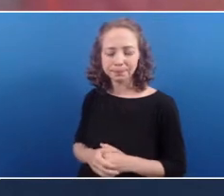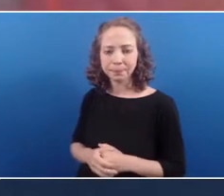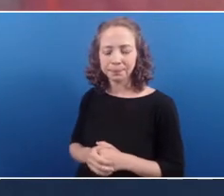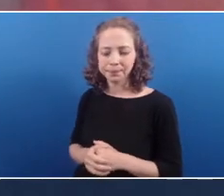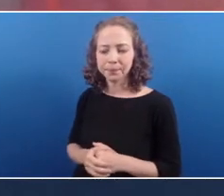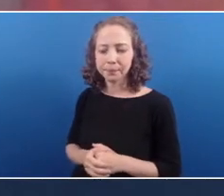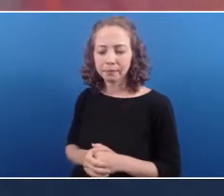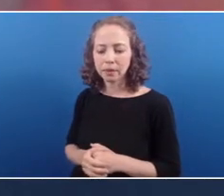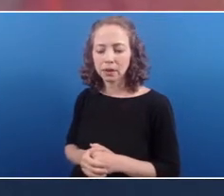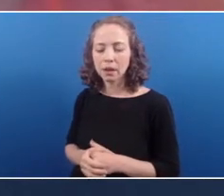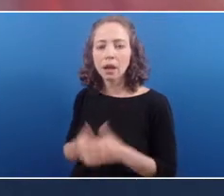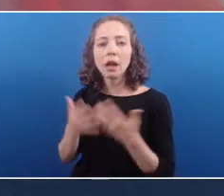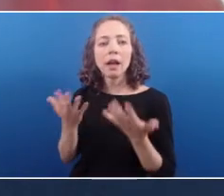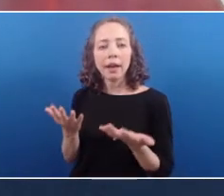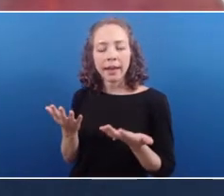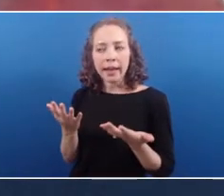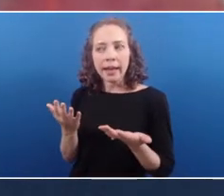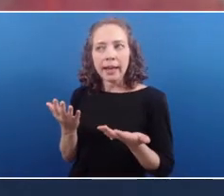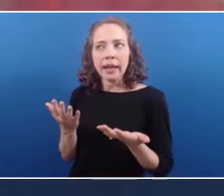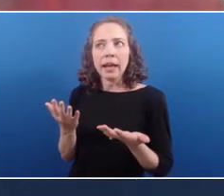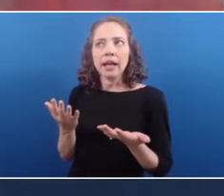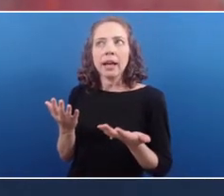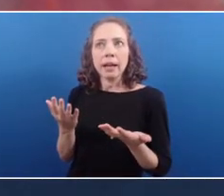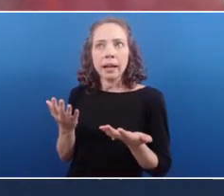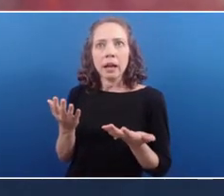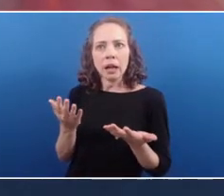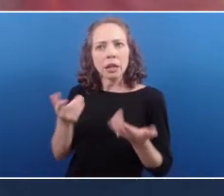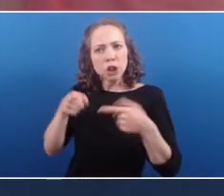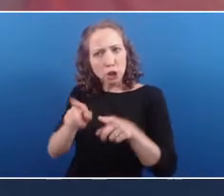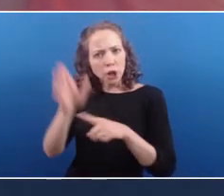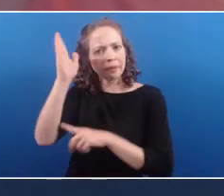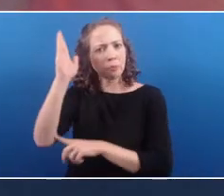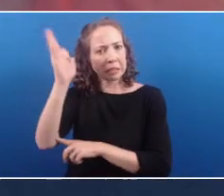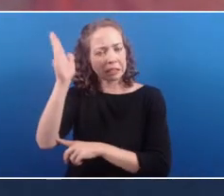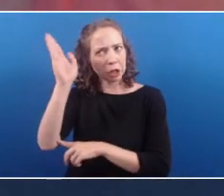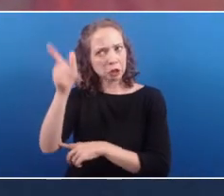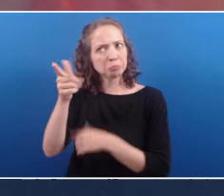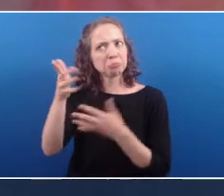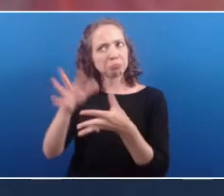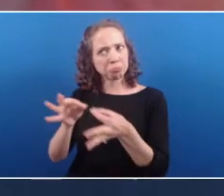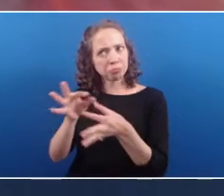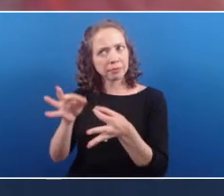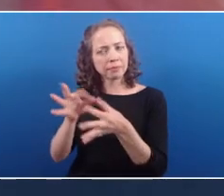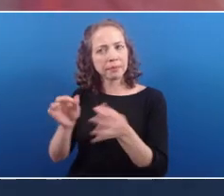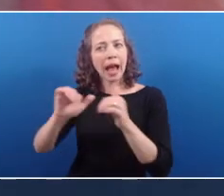You know, I think throughout the presentation we talked about ways of connecting and